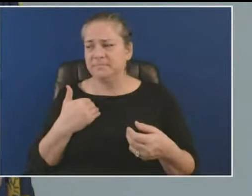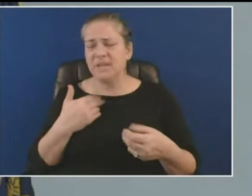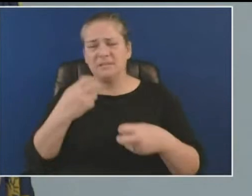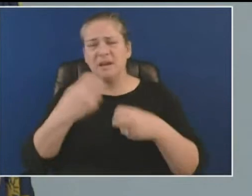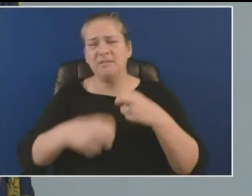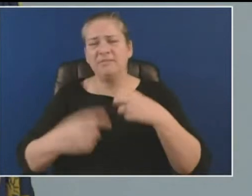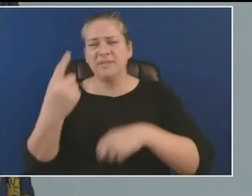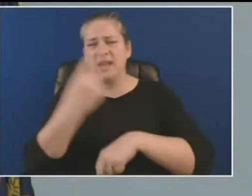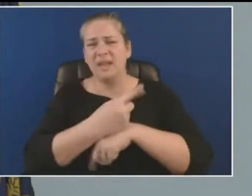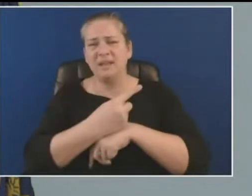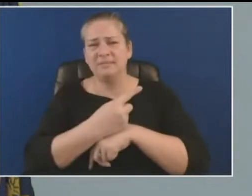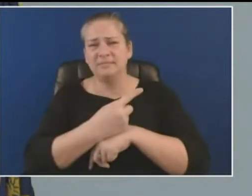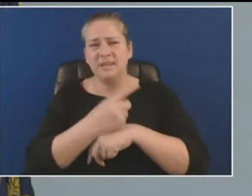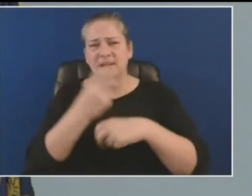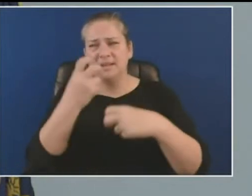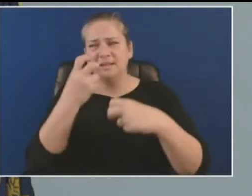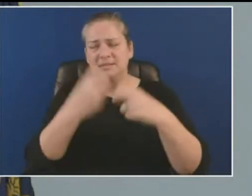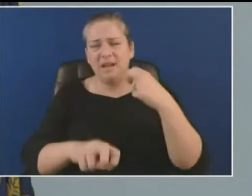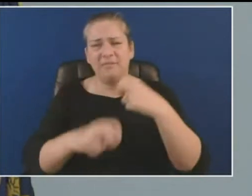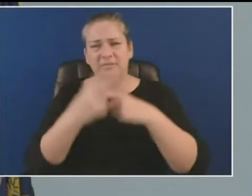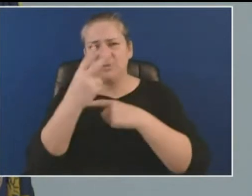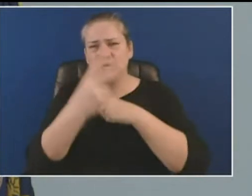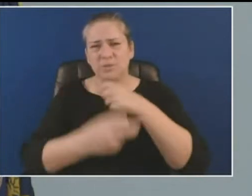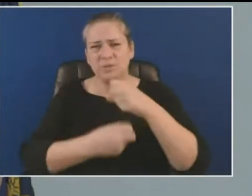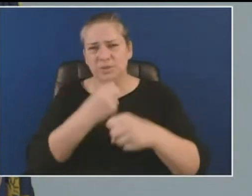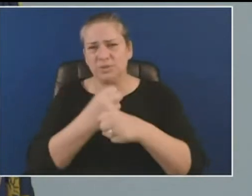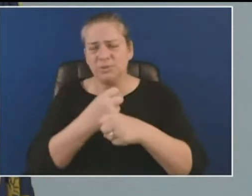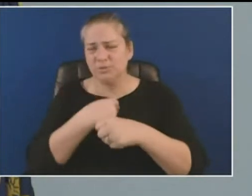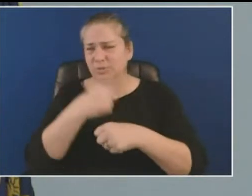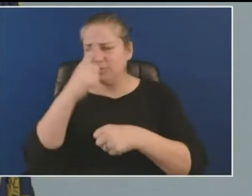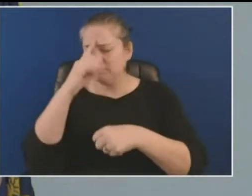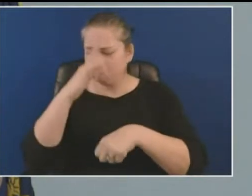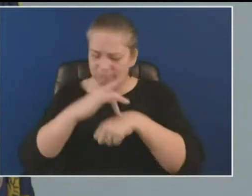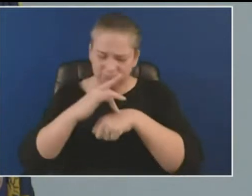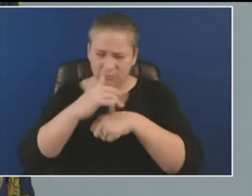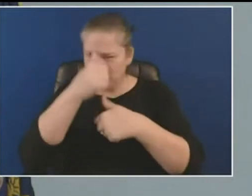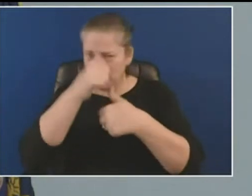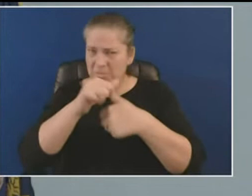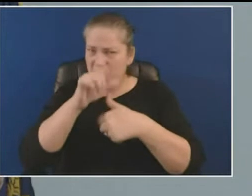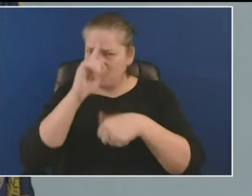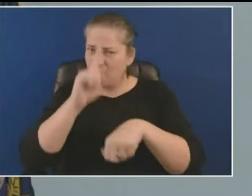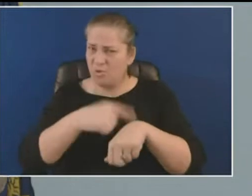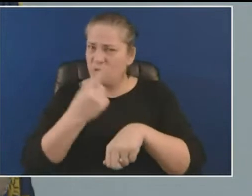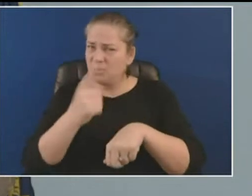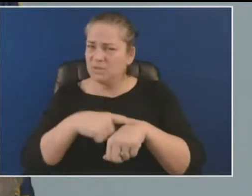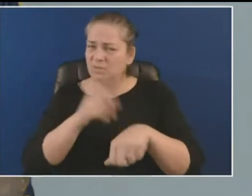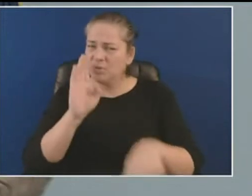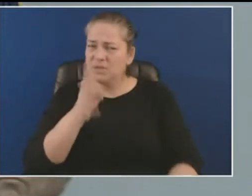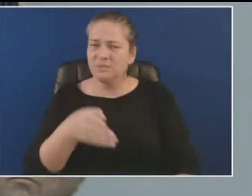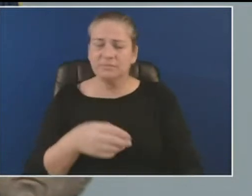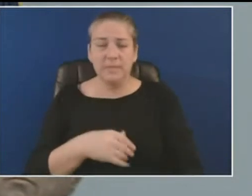years that we're going to carry with us for a long time. And right now I'm nowhere in that phase where we gotta put our head down and push through it.